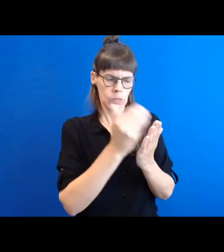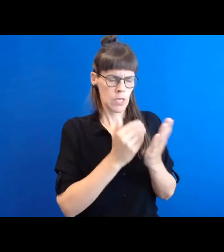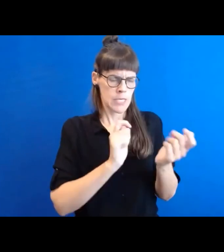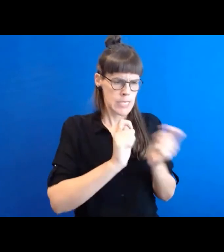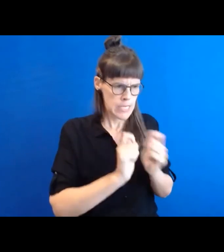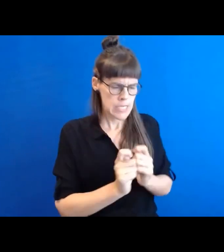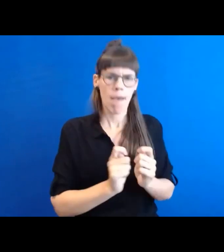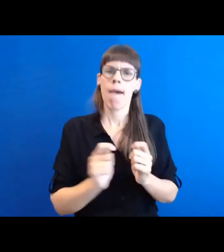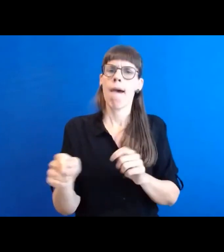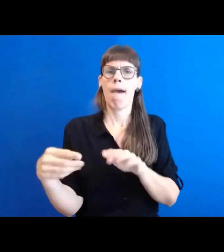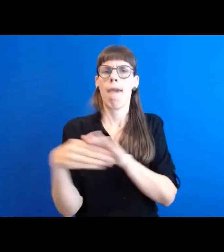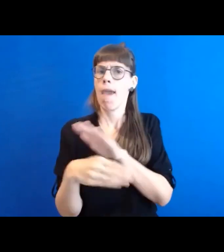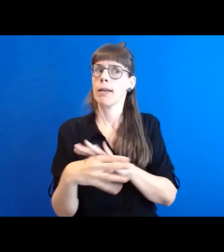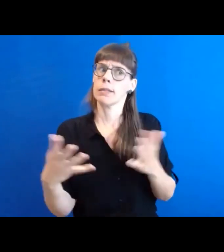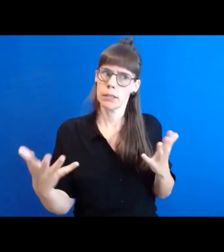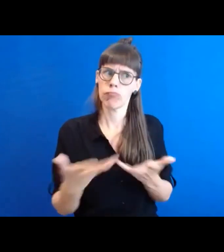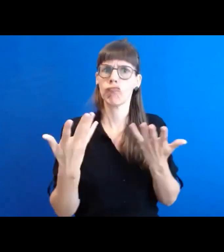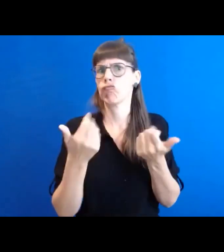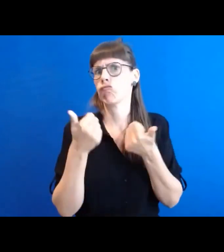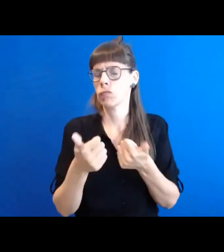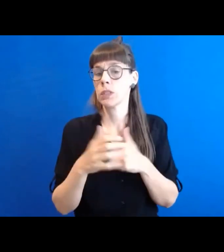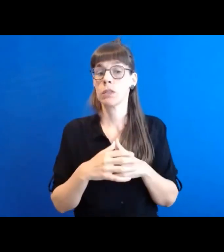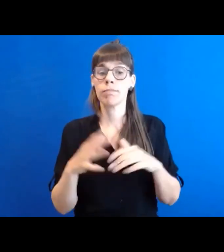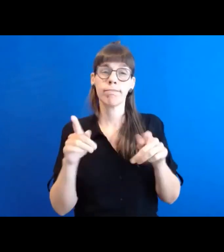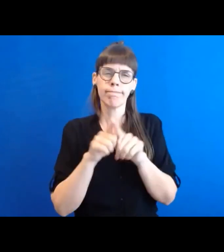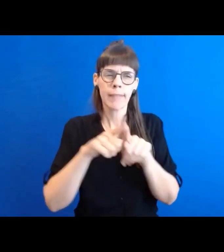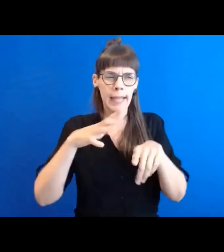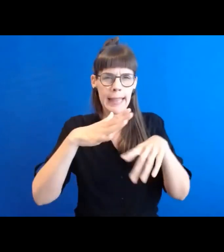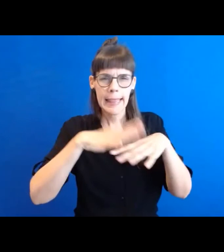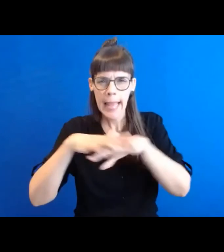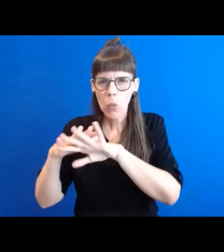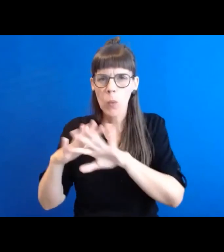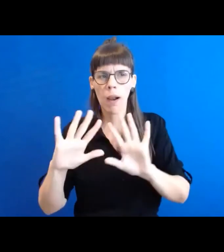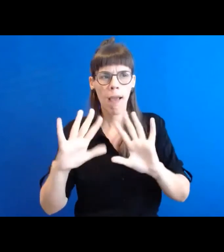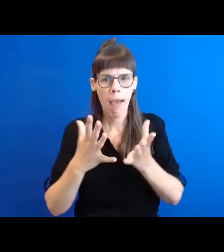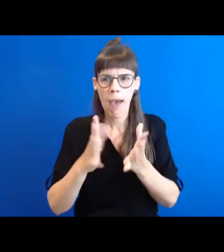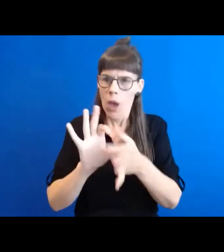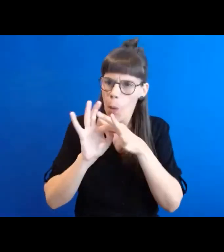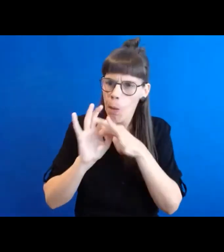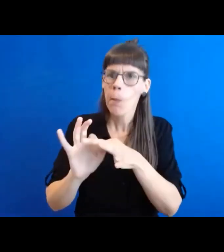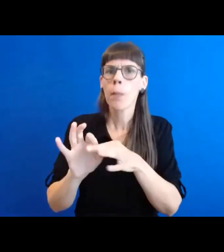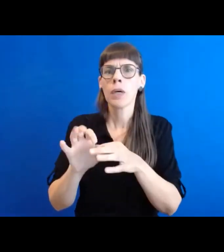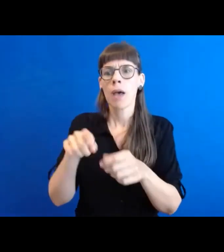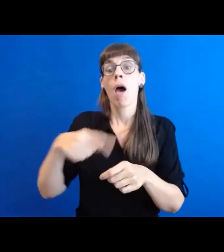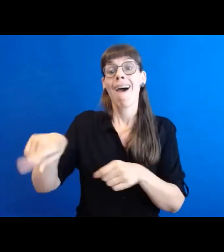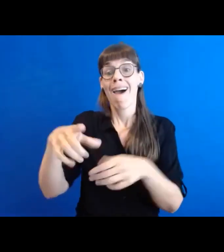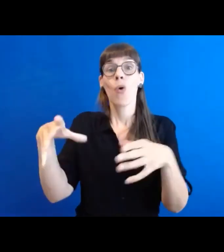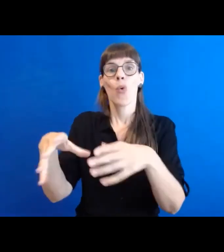reasonable accommodation options as well, so providing persons with disabilities themselves with credits, access to the network, and protective